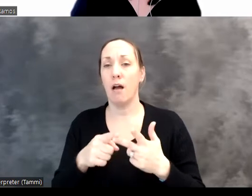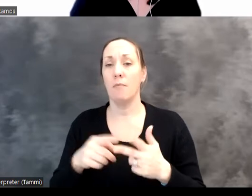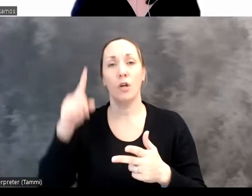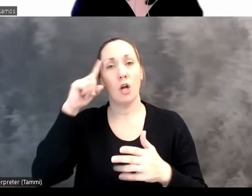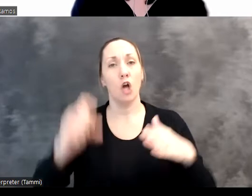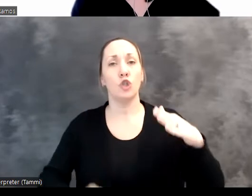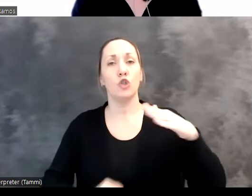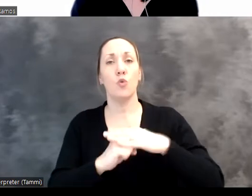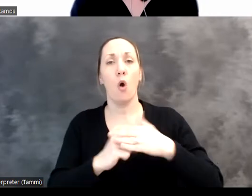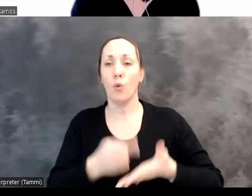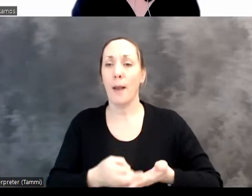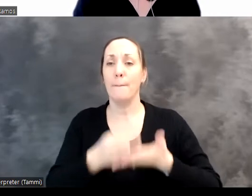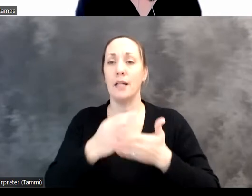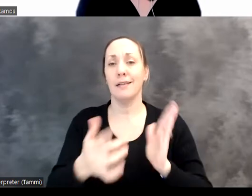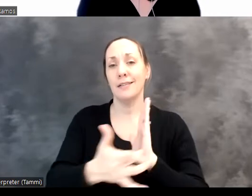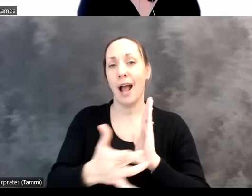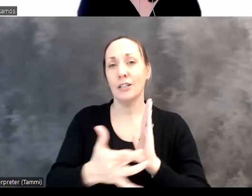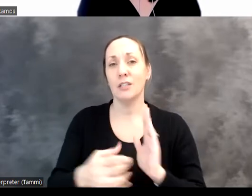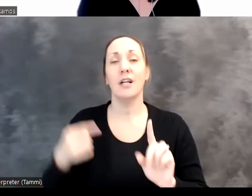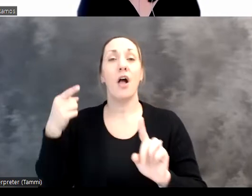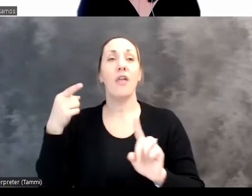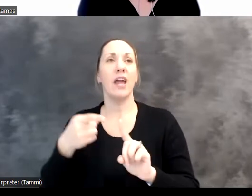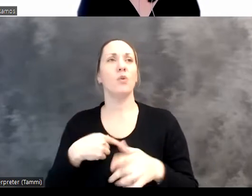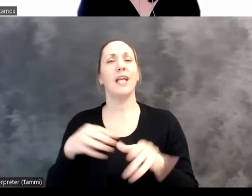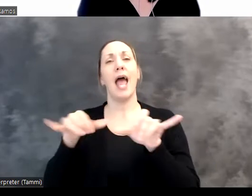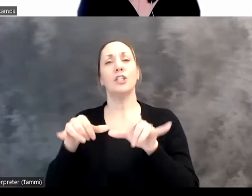rehabilitation technology, spinal cord rehabilitation technologies,